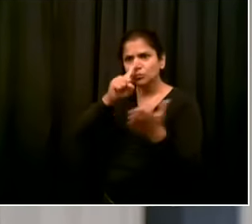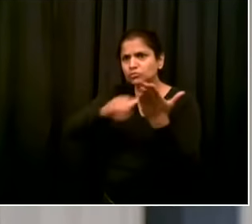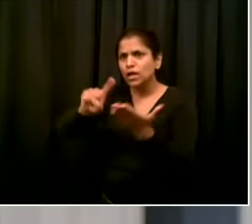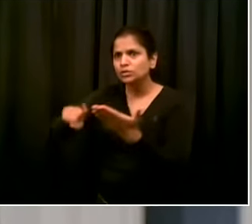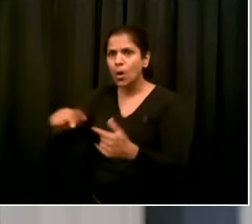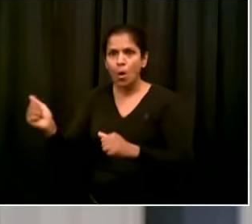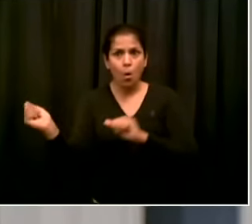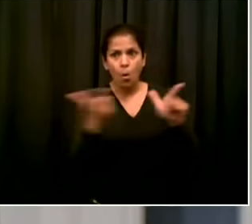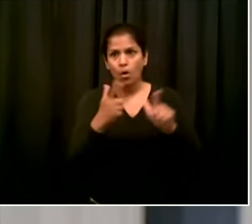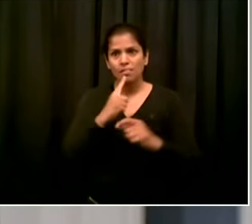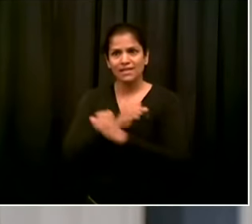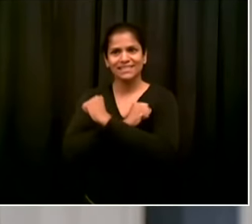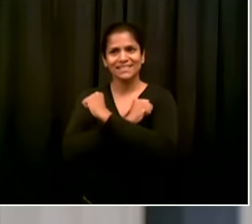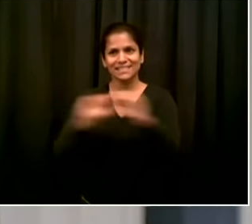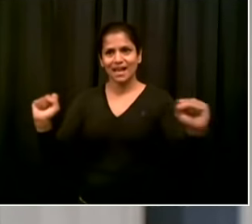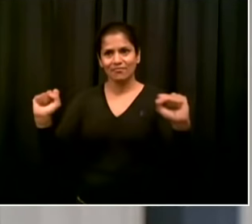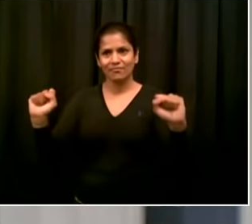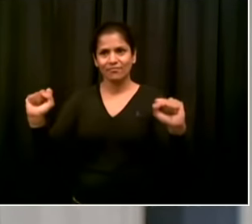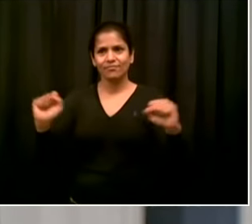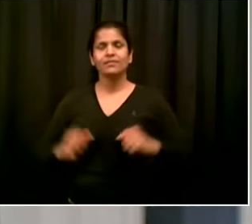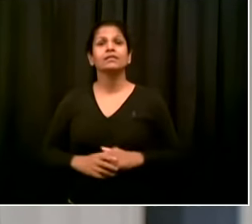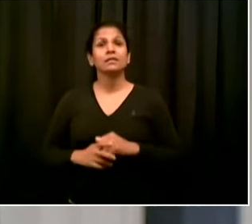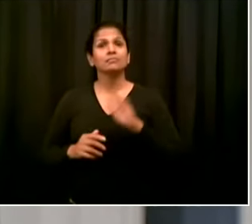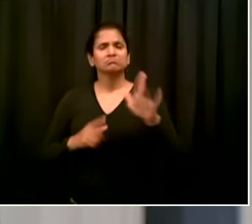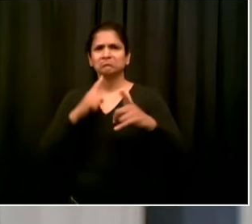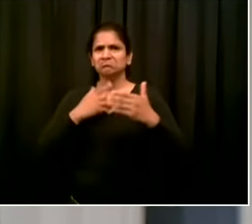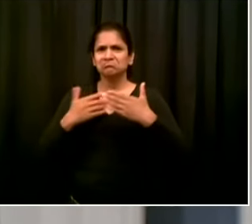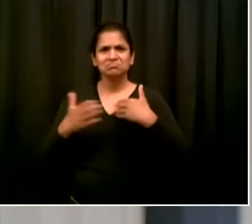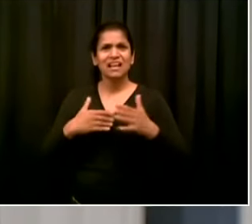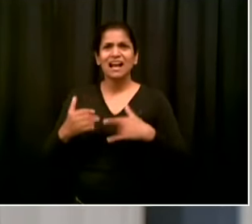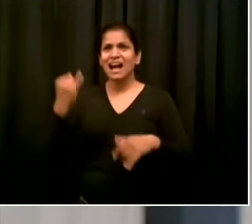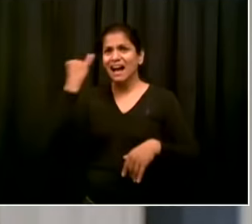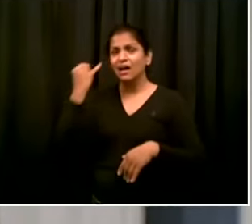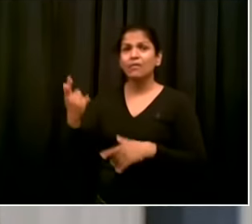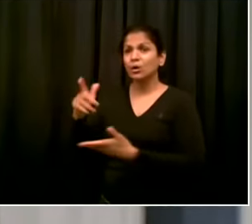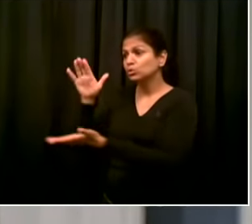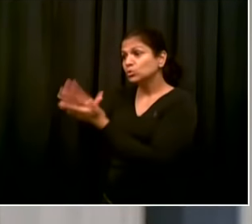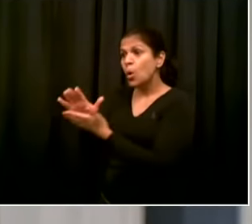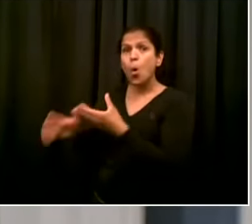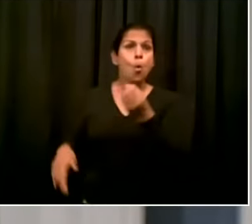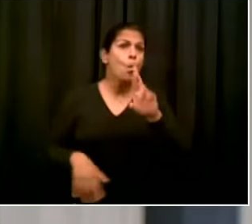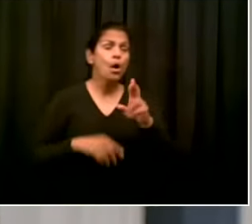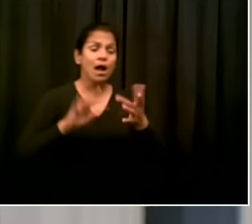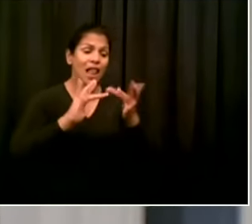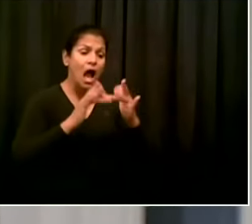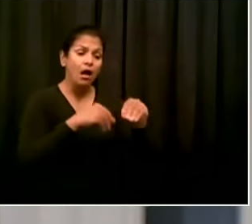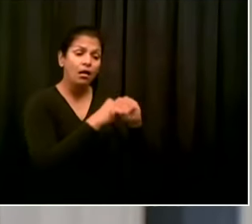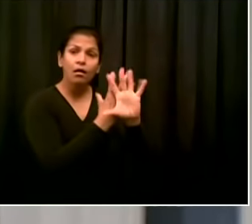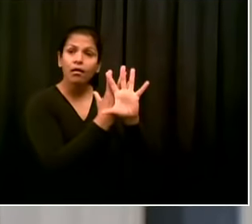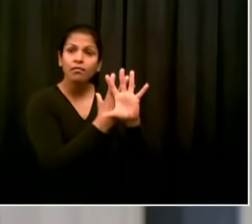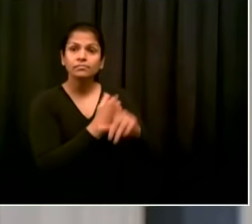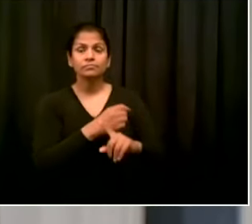COMMISSIONER AND IS ALL OF THE DOCRSTO A NDI SHARE A COMMITMENT, KEEPING THE HEALTH AND SAFETY AT THE NTCEE ORF AND